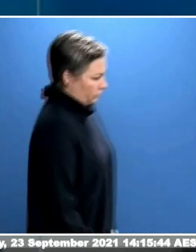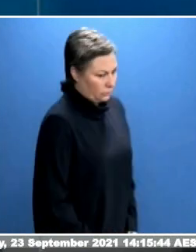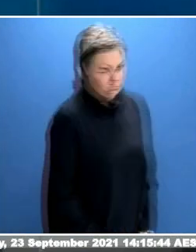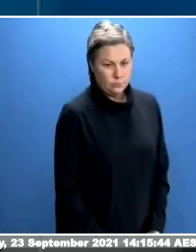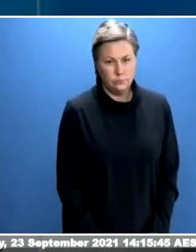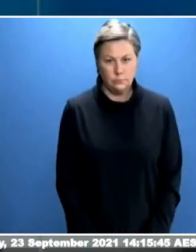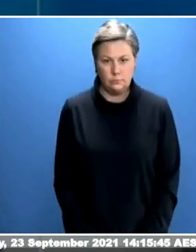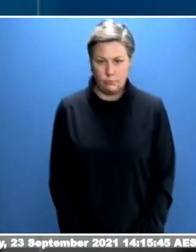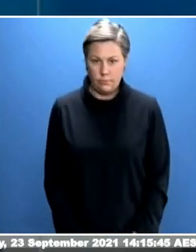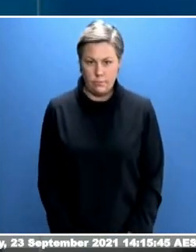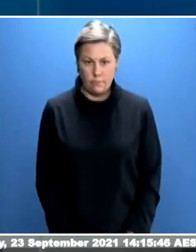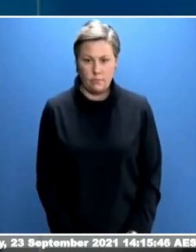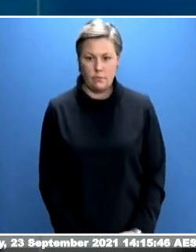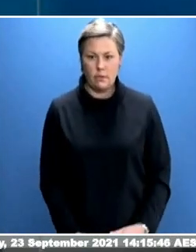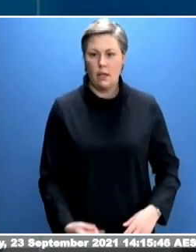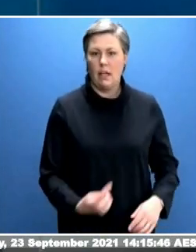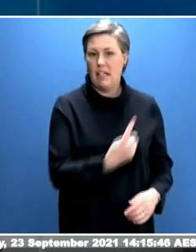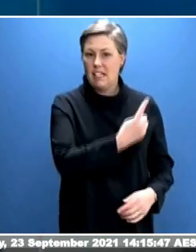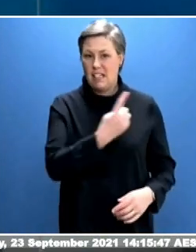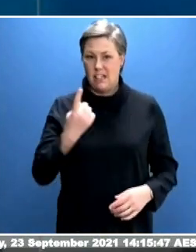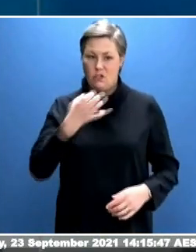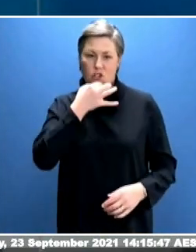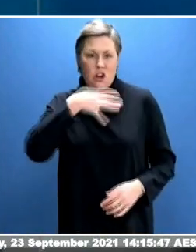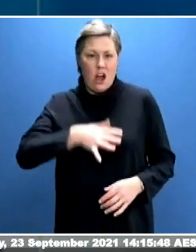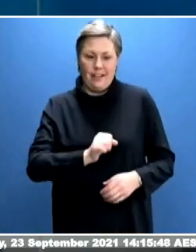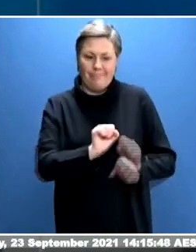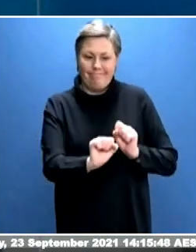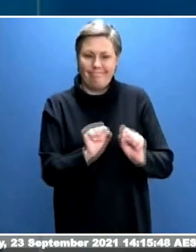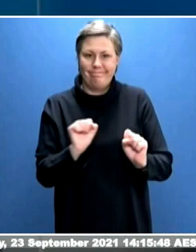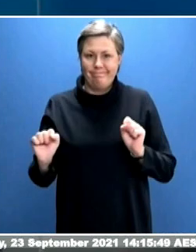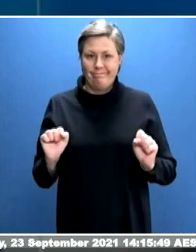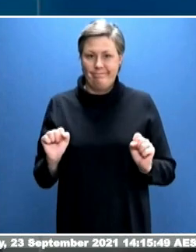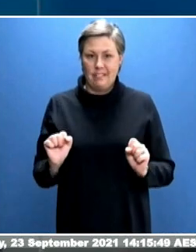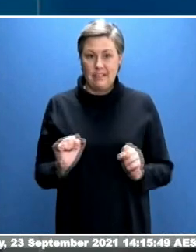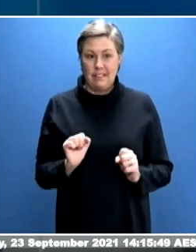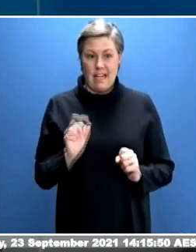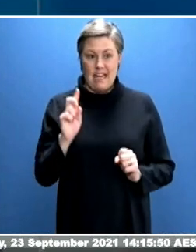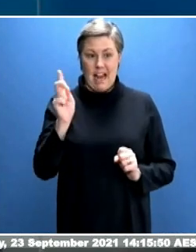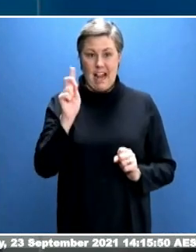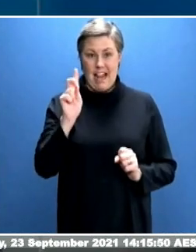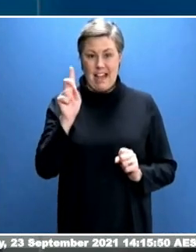I can tell you at the moment, for the one young Aboriginal young person in there,